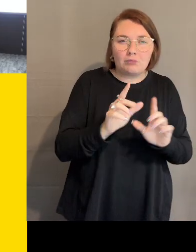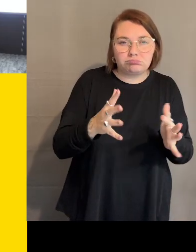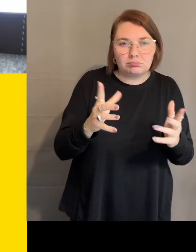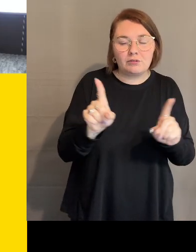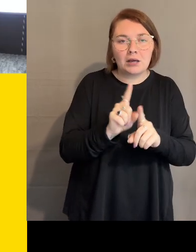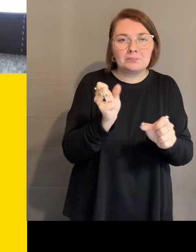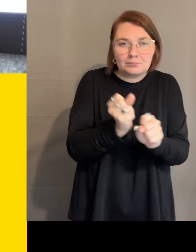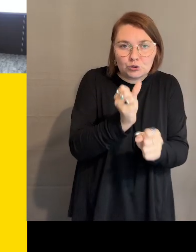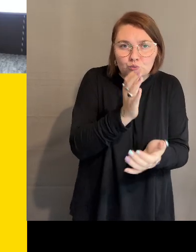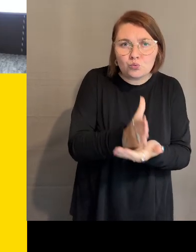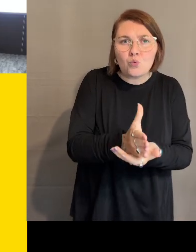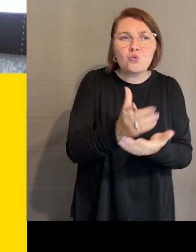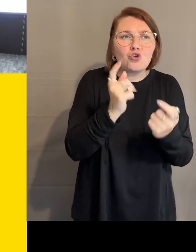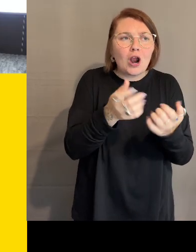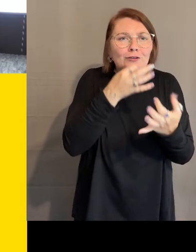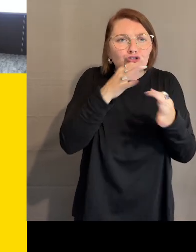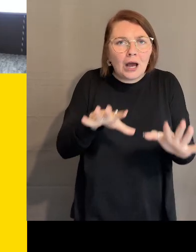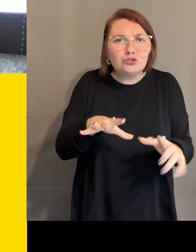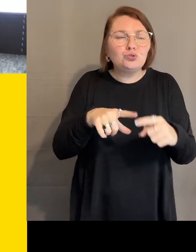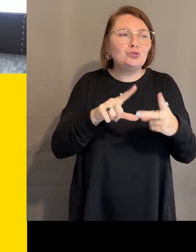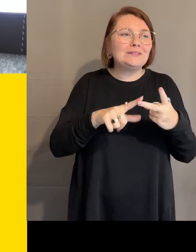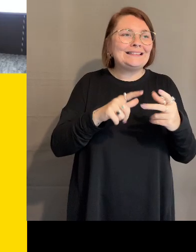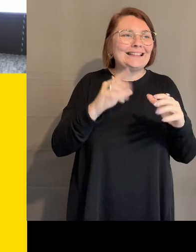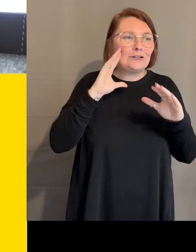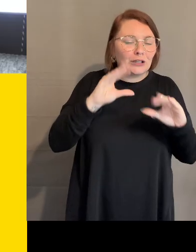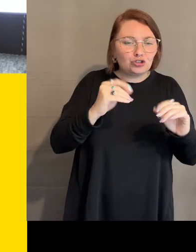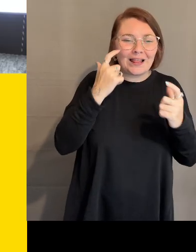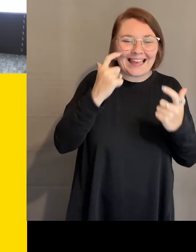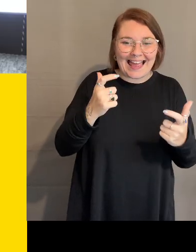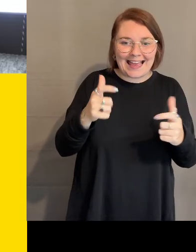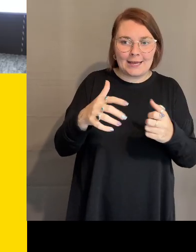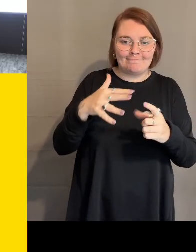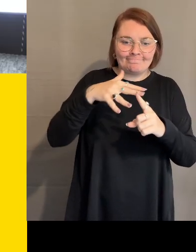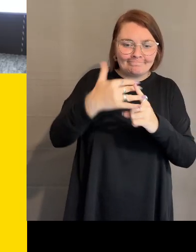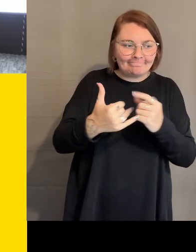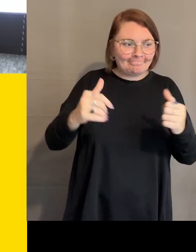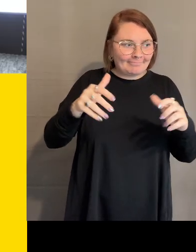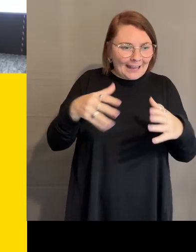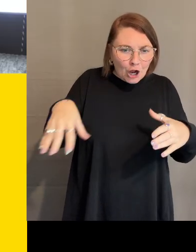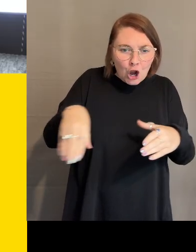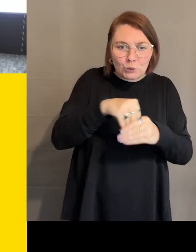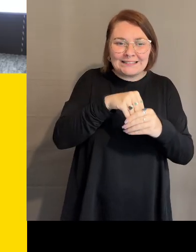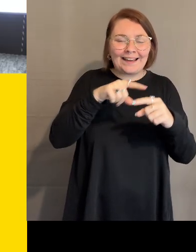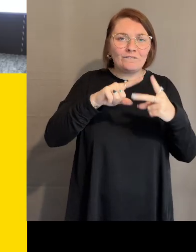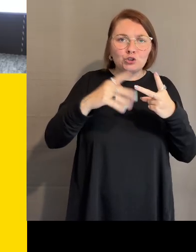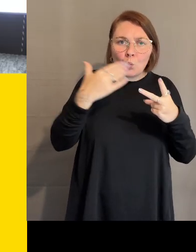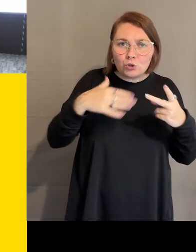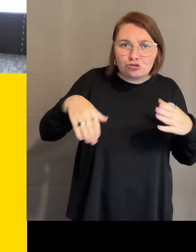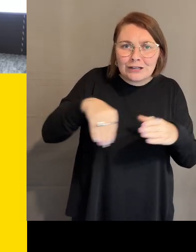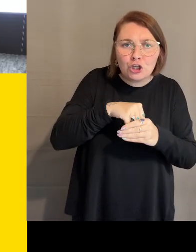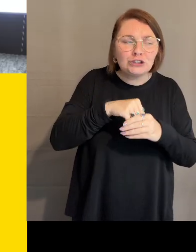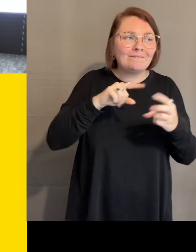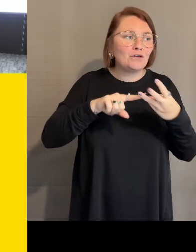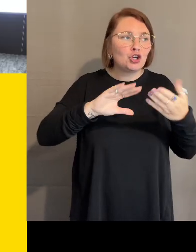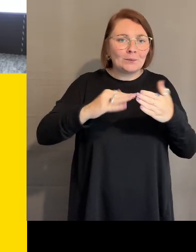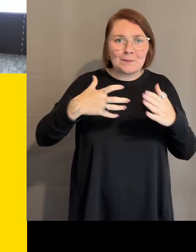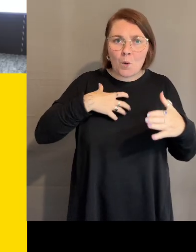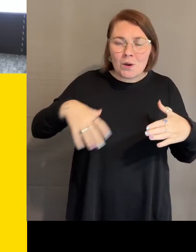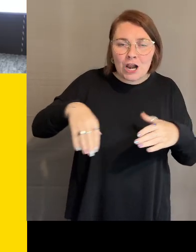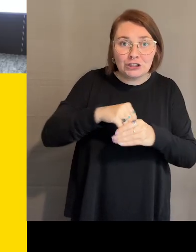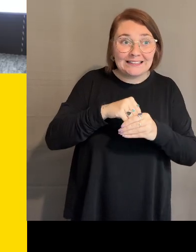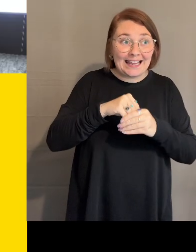Make sure that early childhood education and care settings are inclusive, that schools are inclusive, that communities are more inclusive.